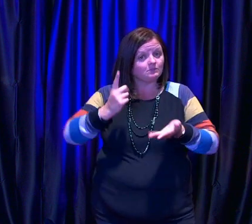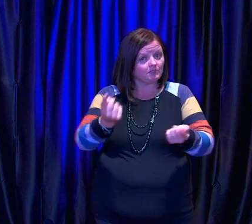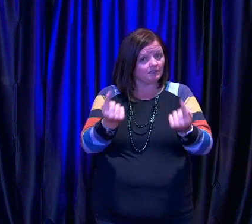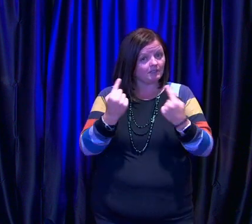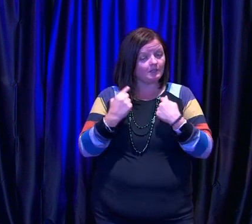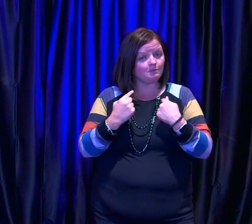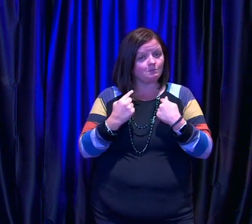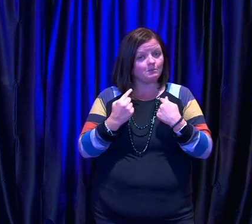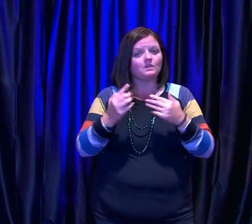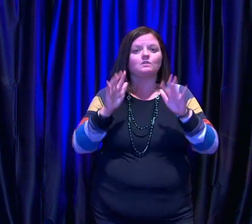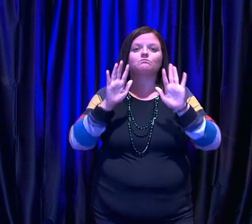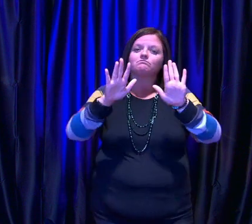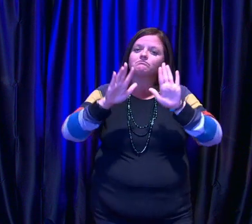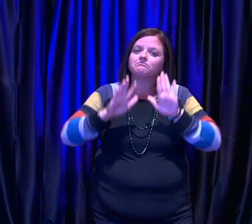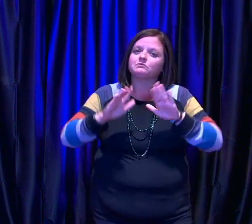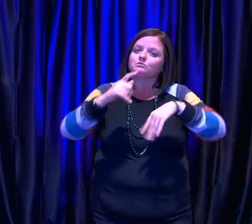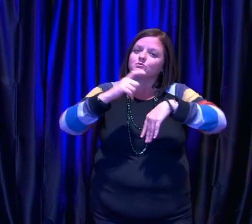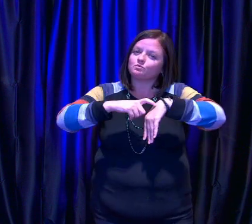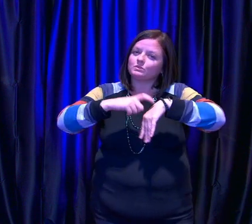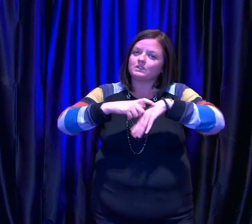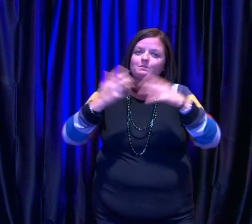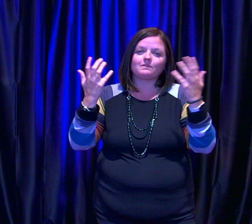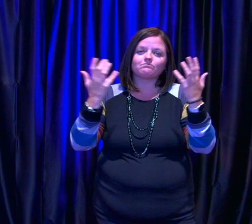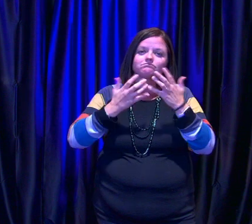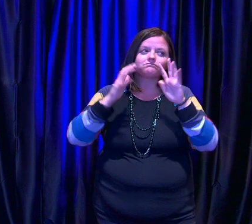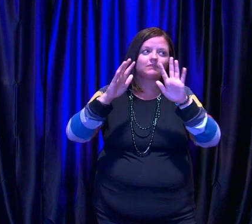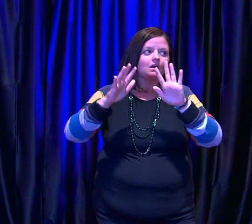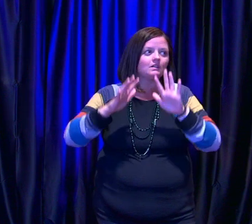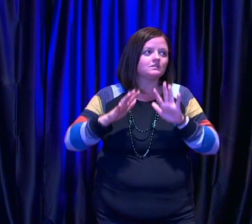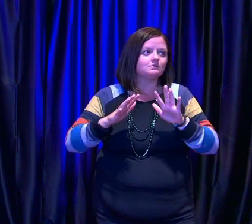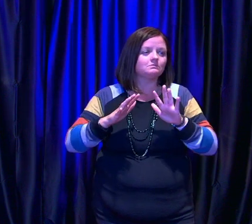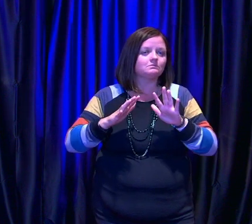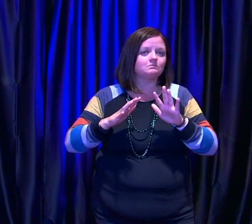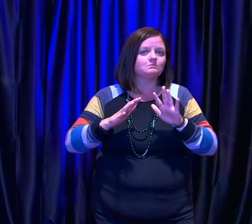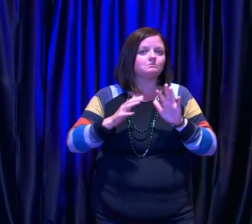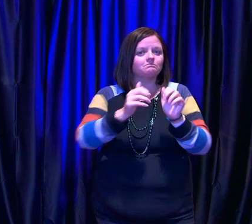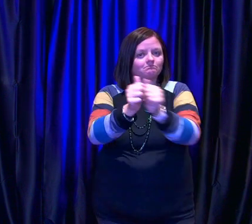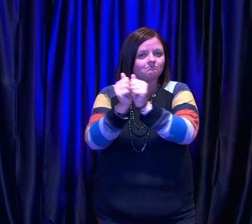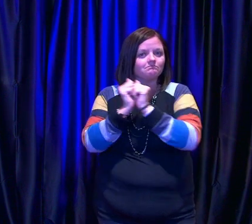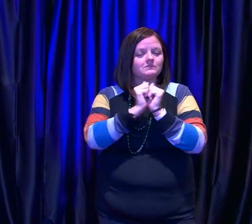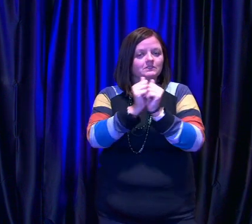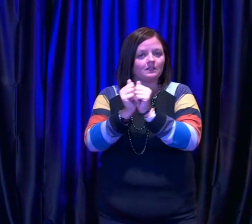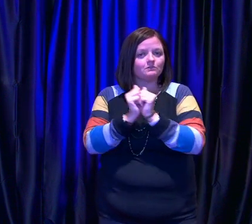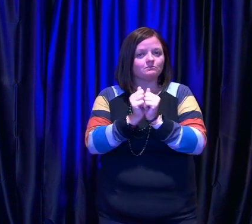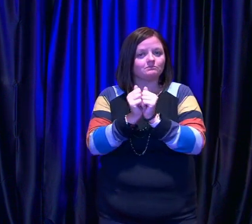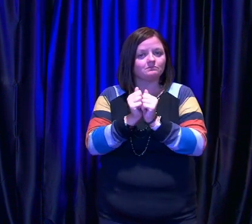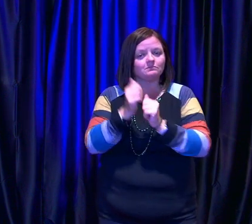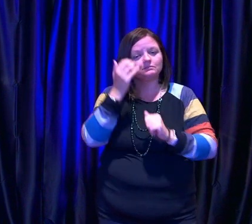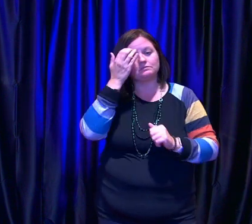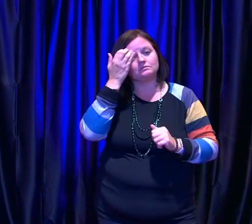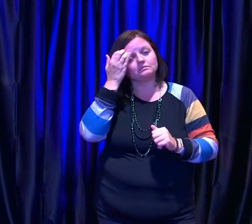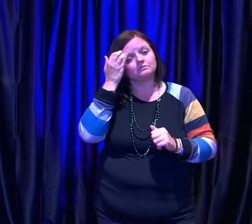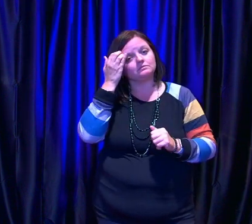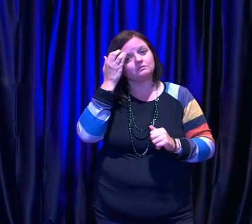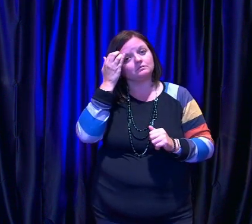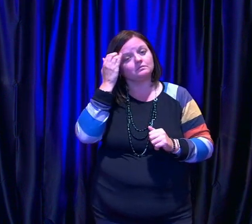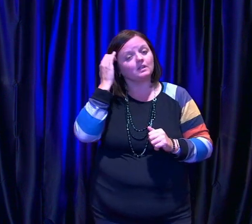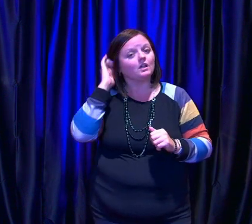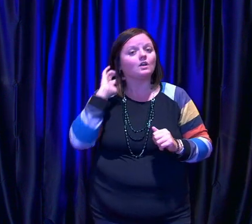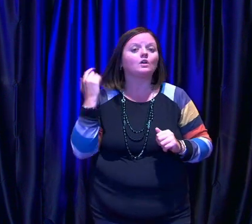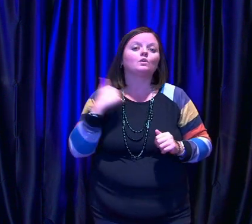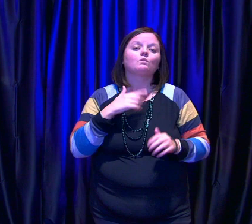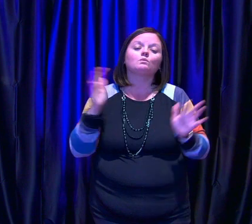we had a great time it was awesome to be back together and so we encourage you